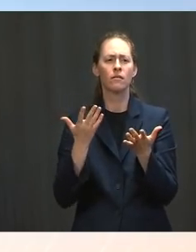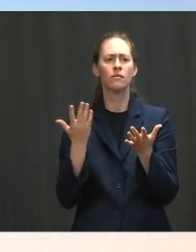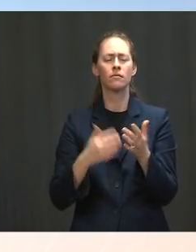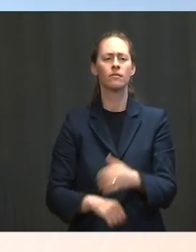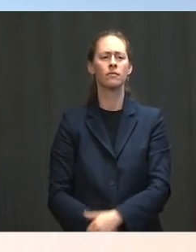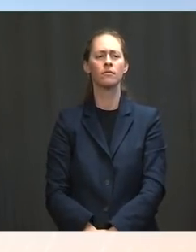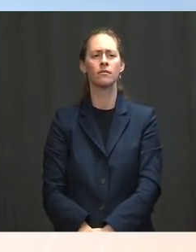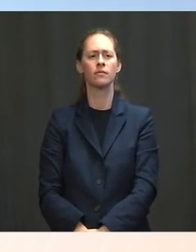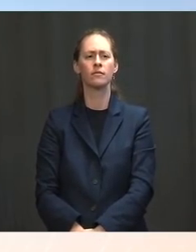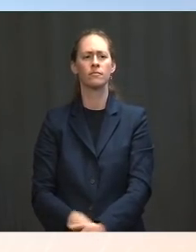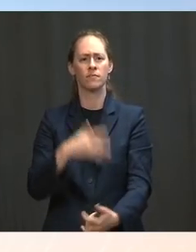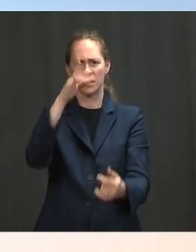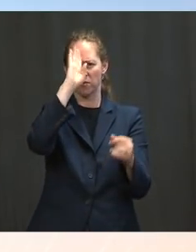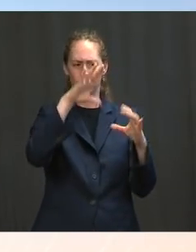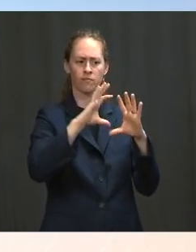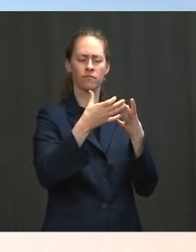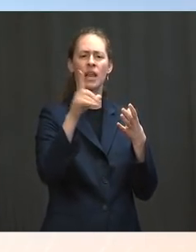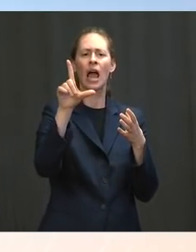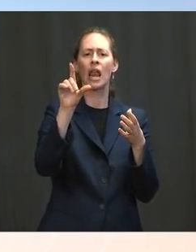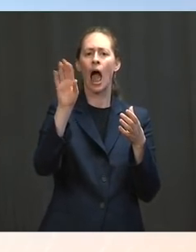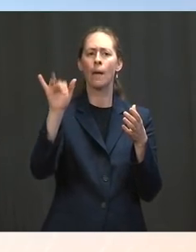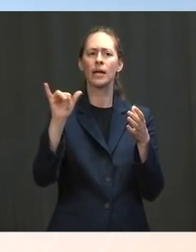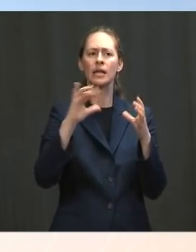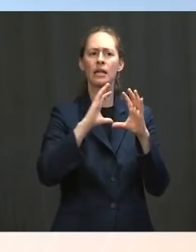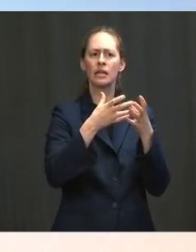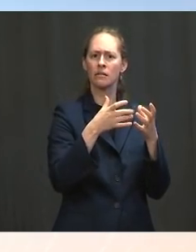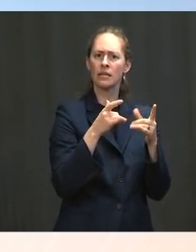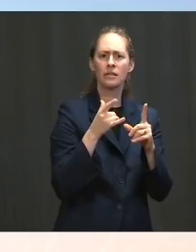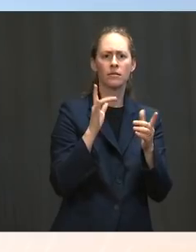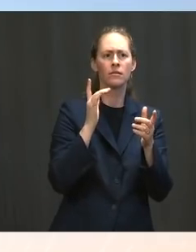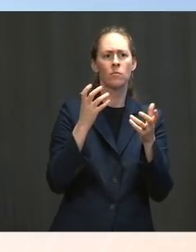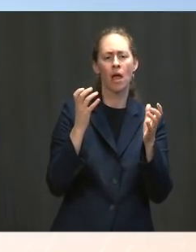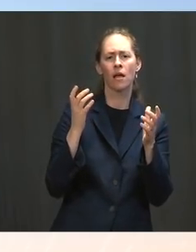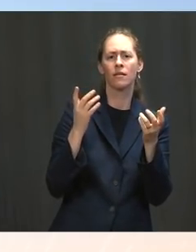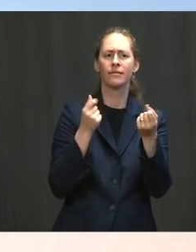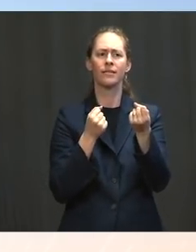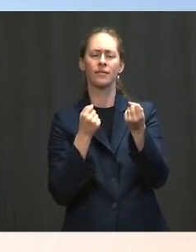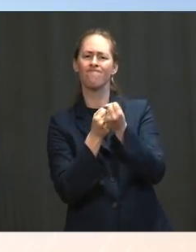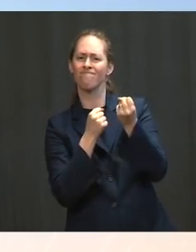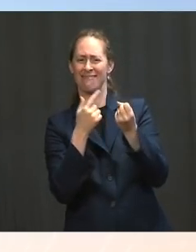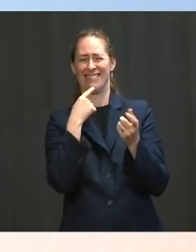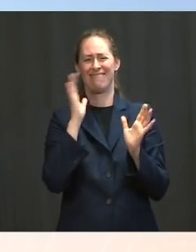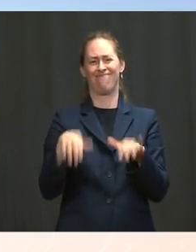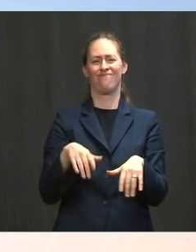I would say that the American people are aligned with the President's view that corporations